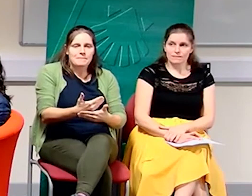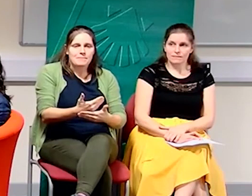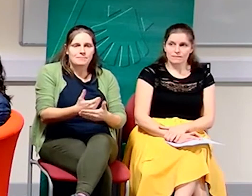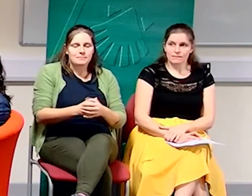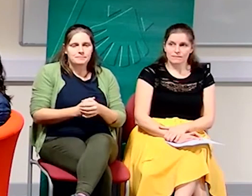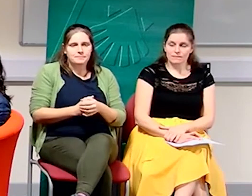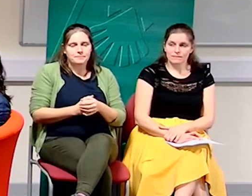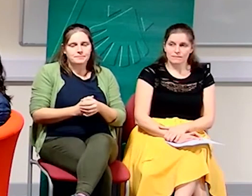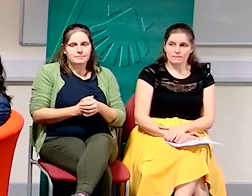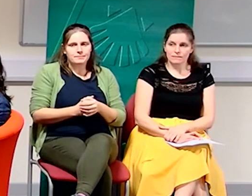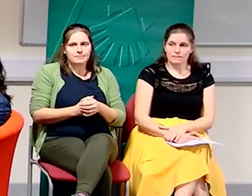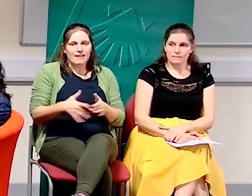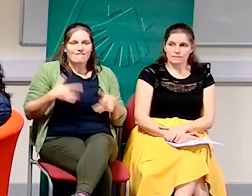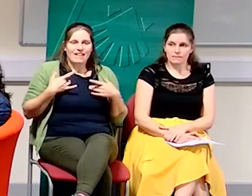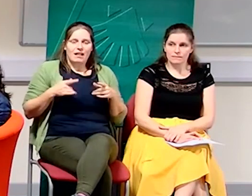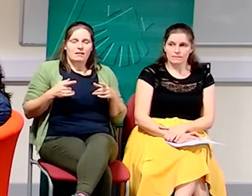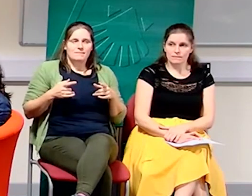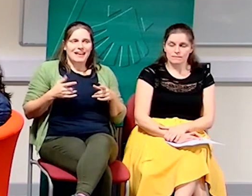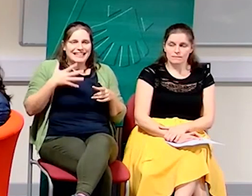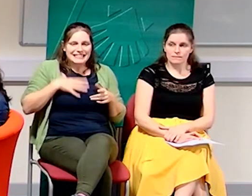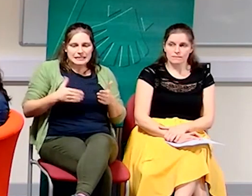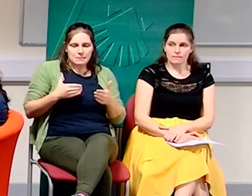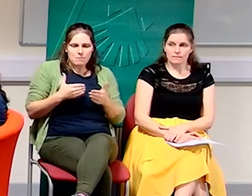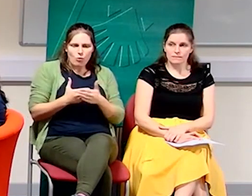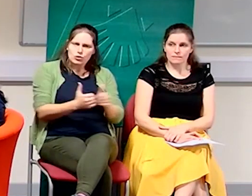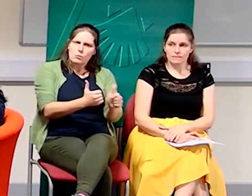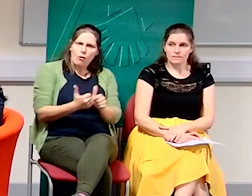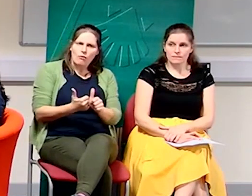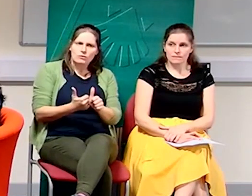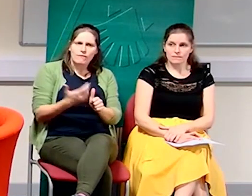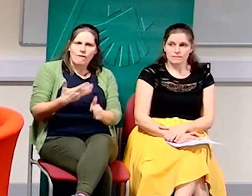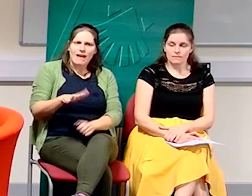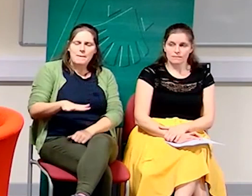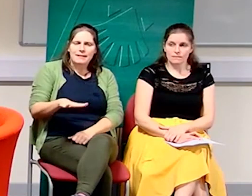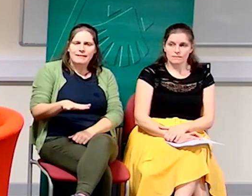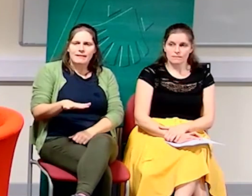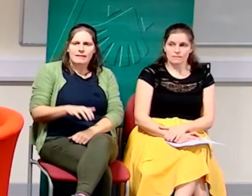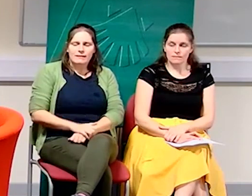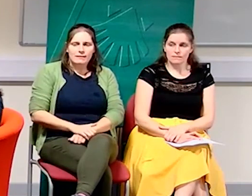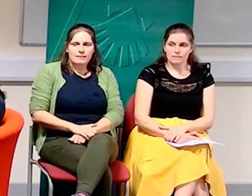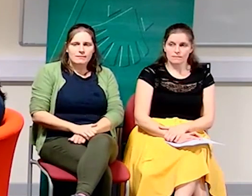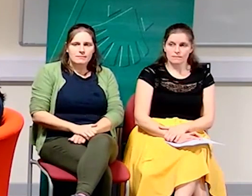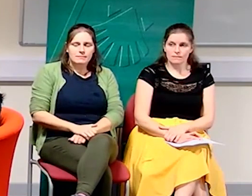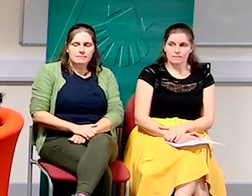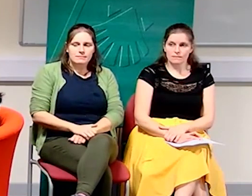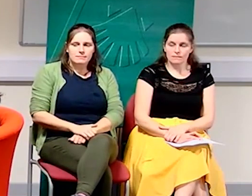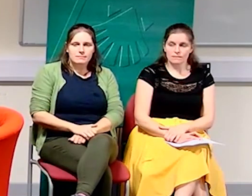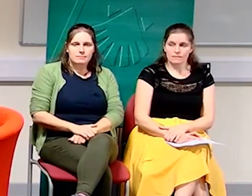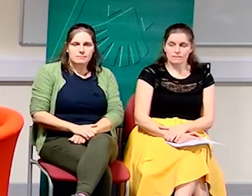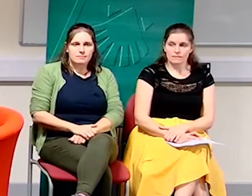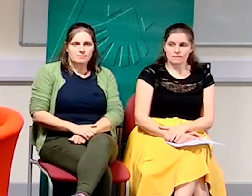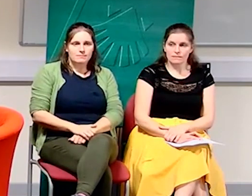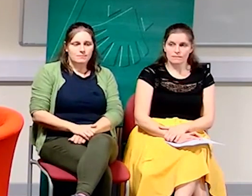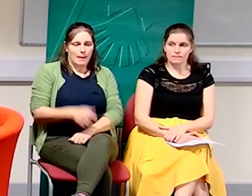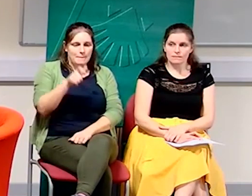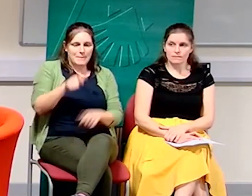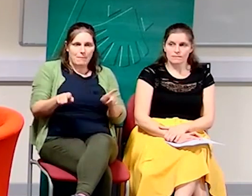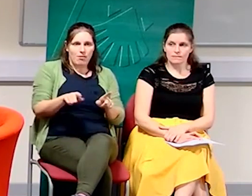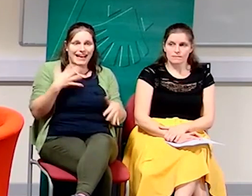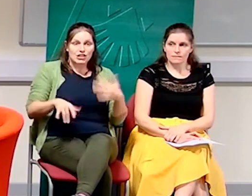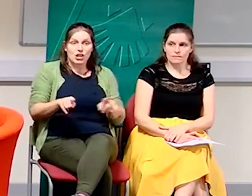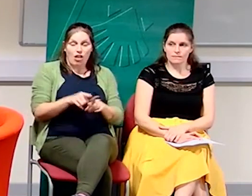more done in especially supporting people that are injured like this you know not everyone is is born